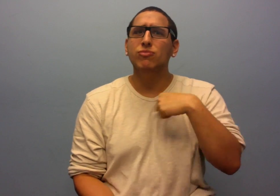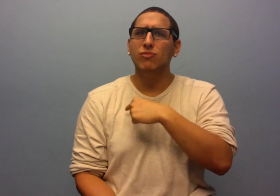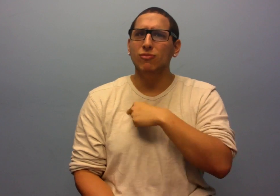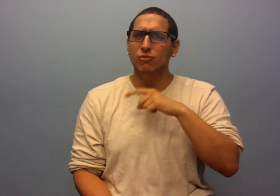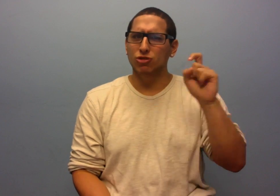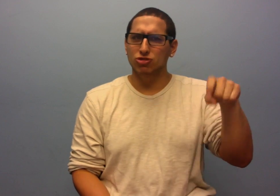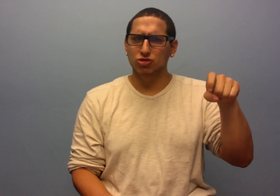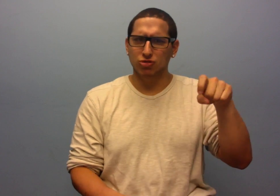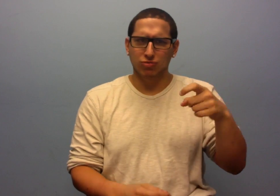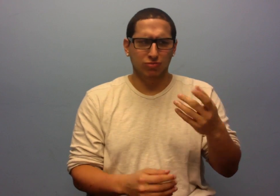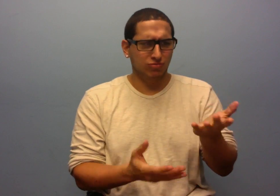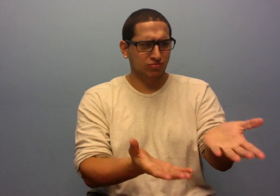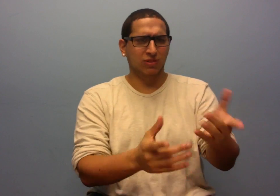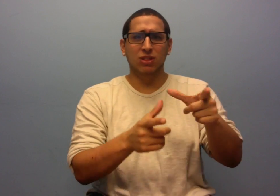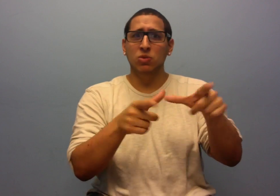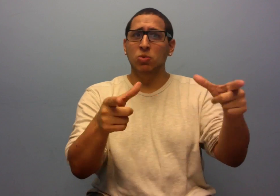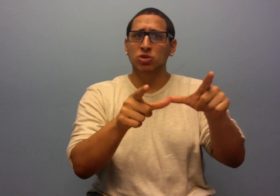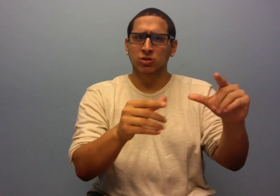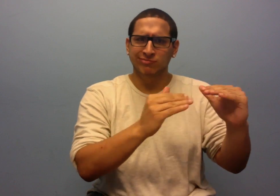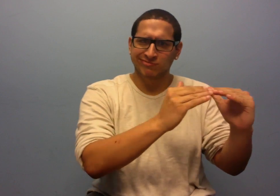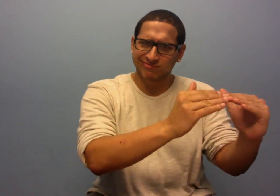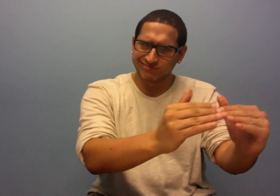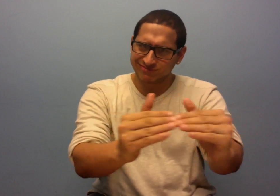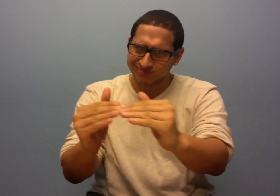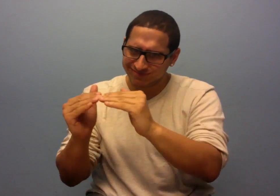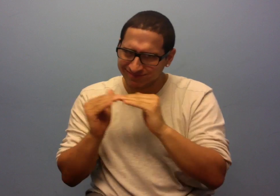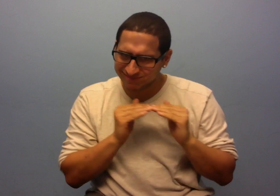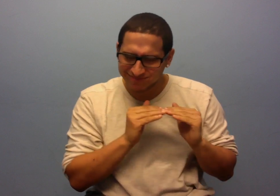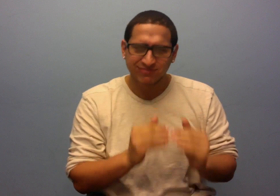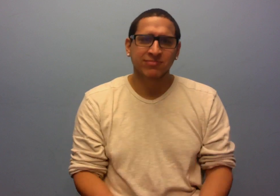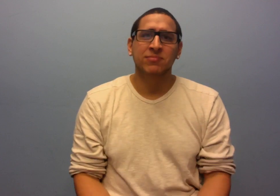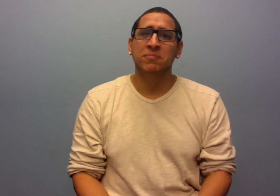We should practice treating all languages equally.